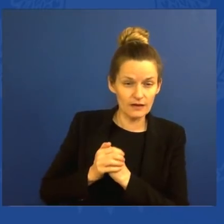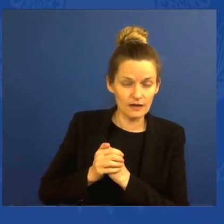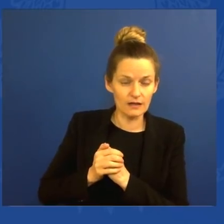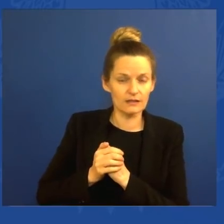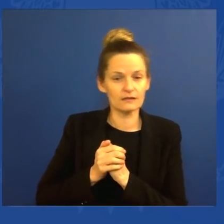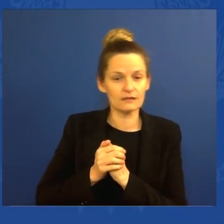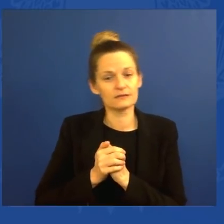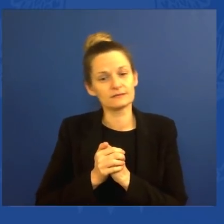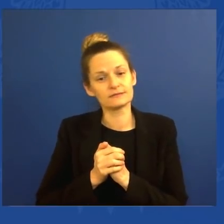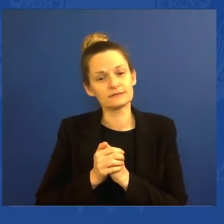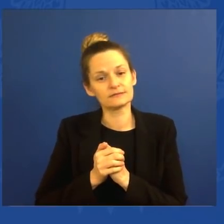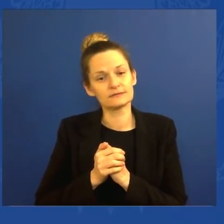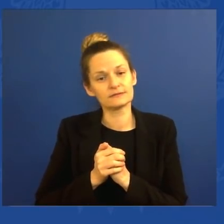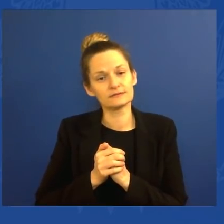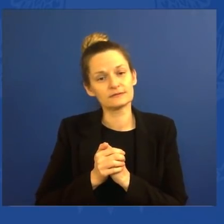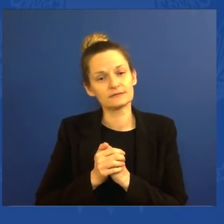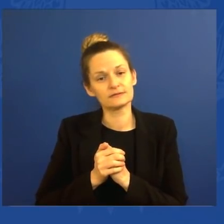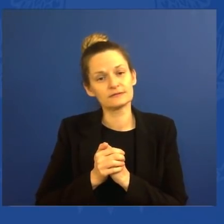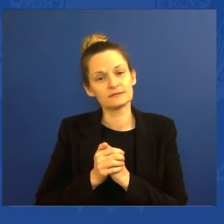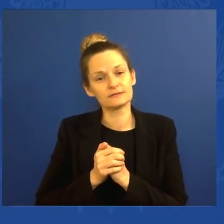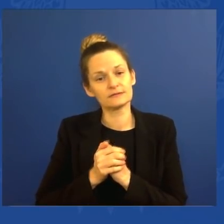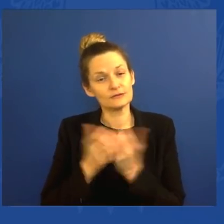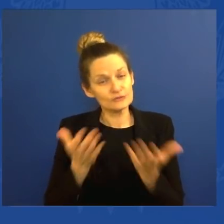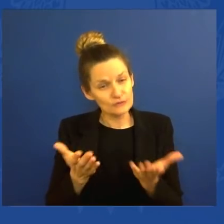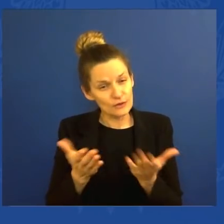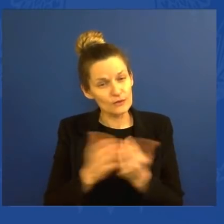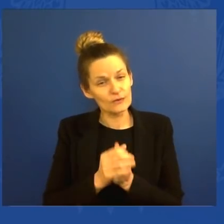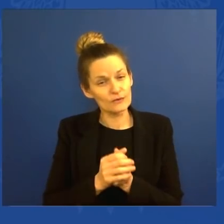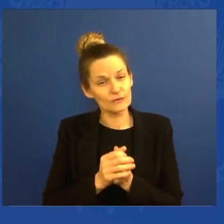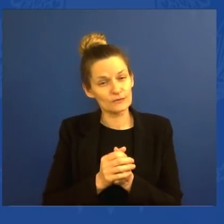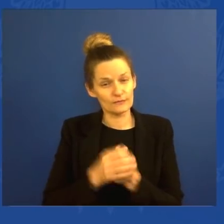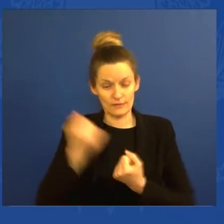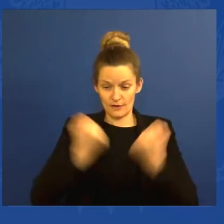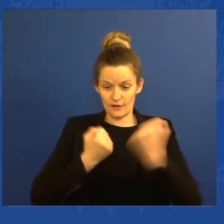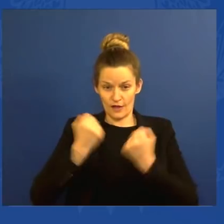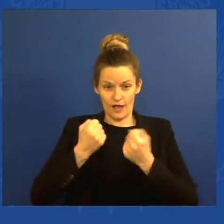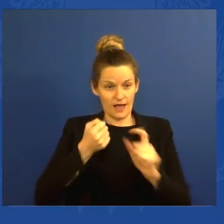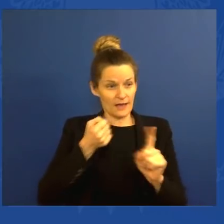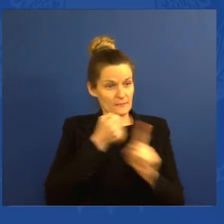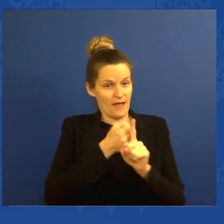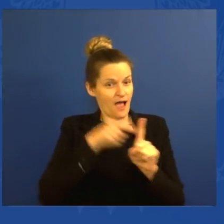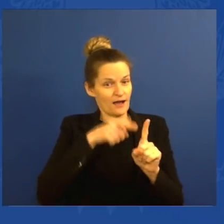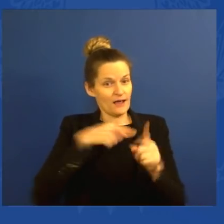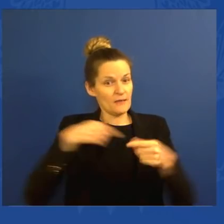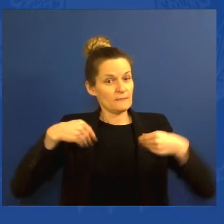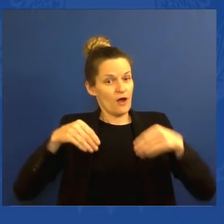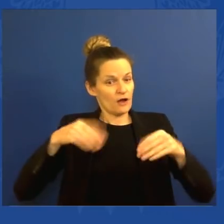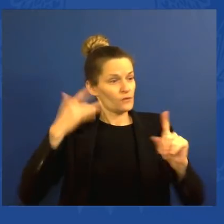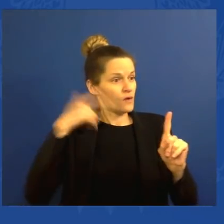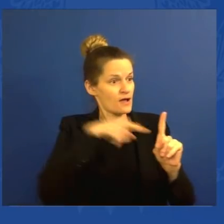and it was one reason: didn't have the computer chips. Rising prices were -- you know, that's one third of the inflation.